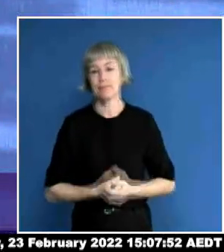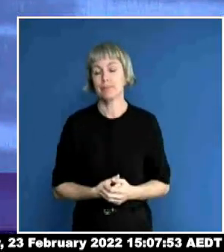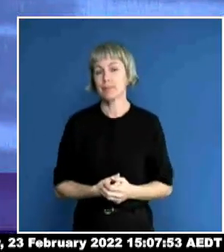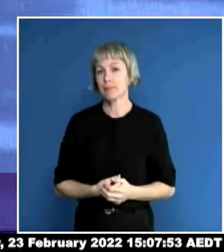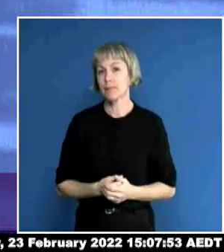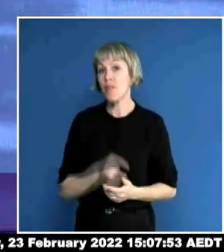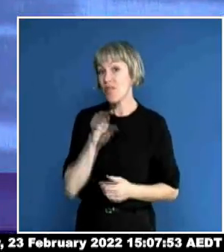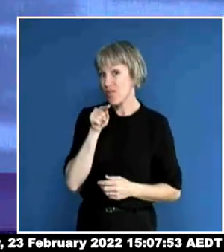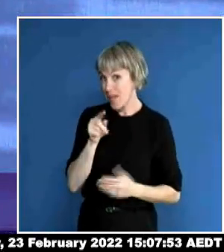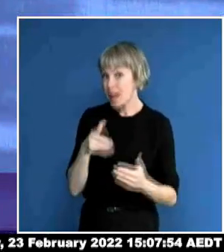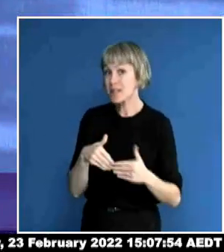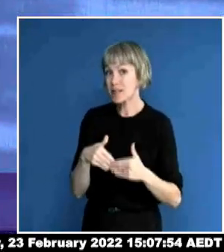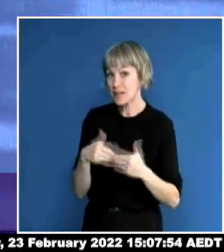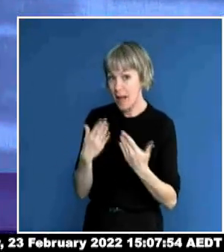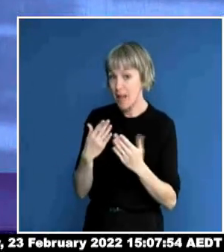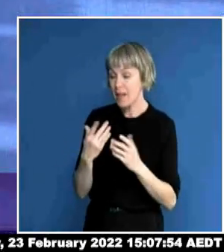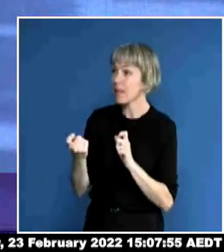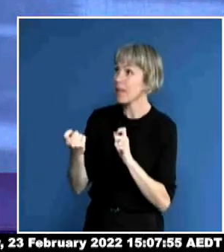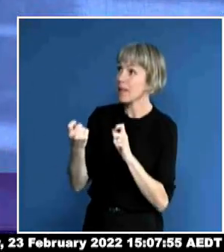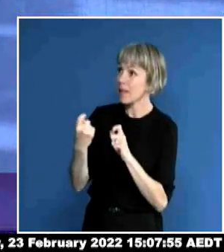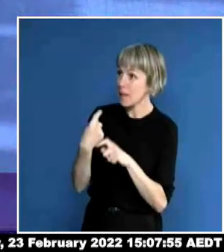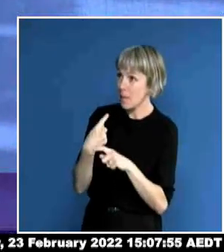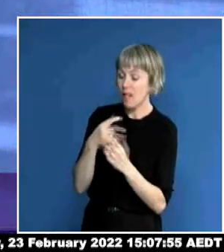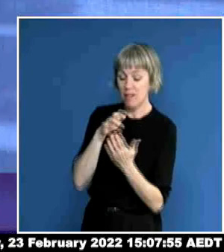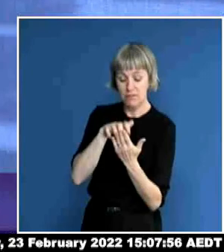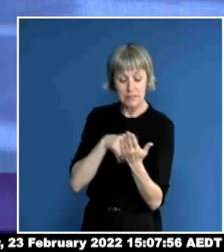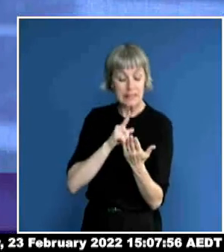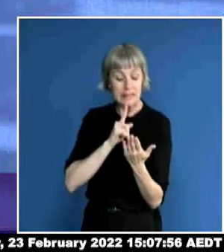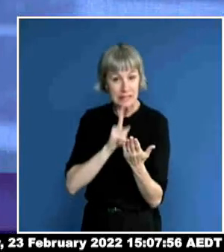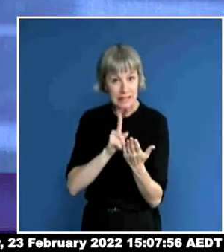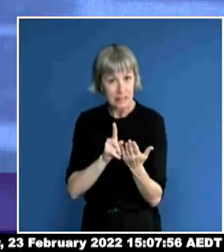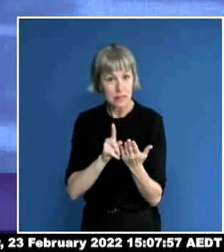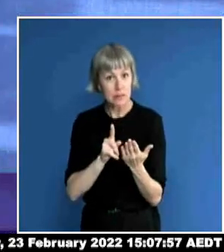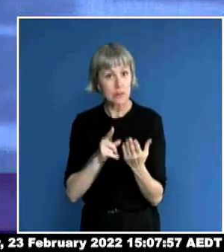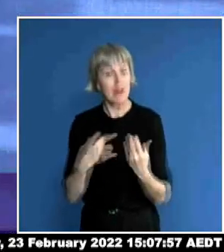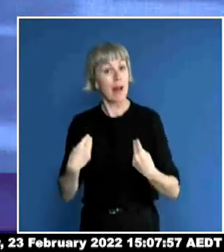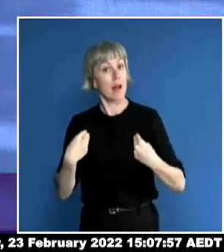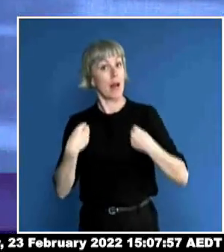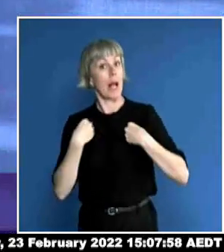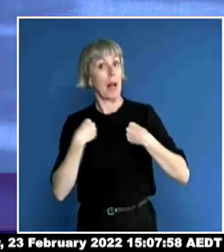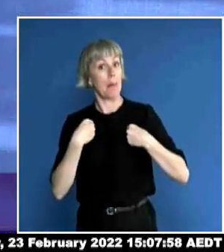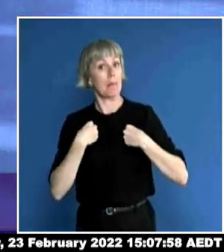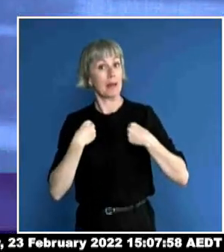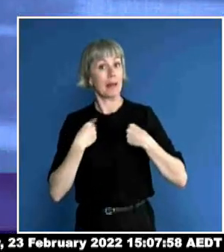"The company is currently defining the BusyBeans roles at all levels to ensure all